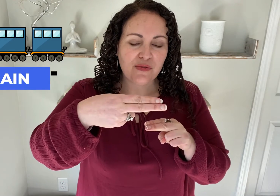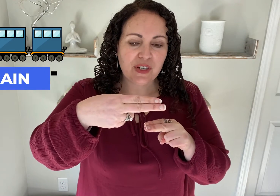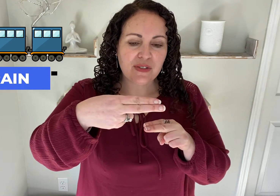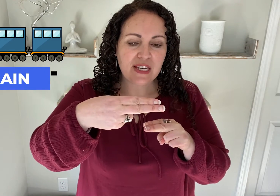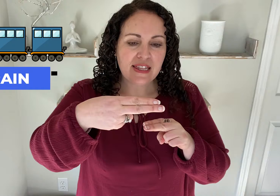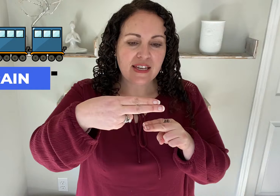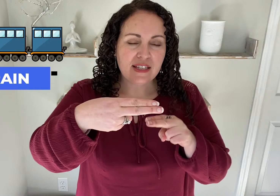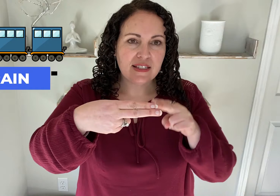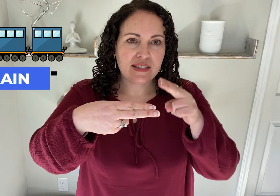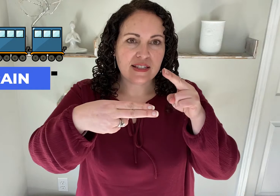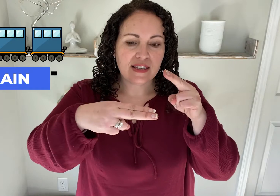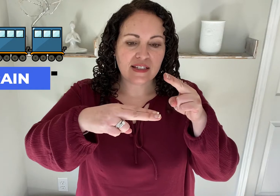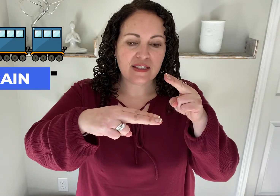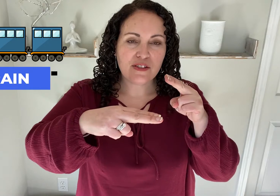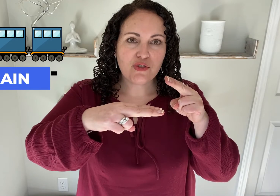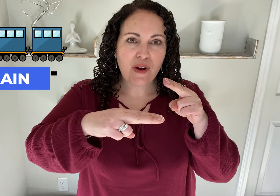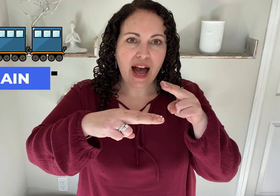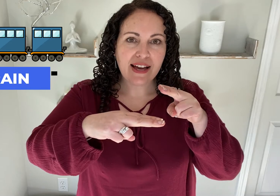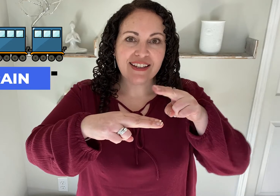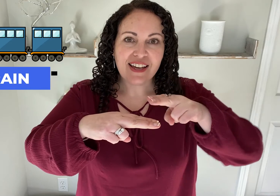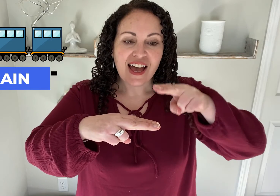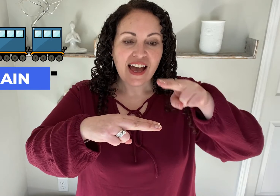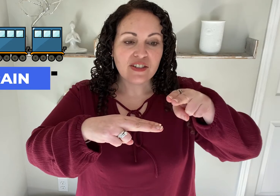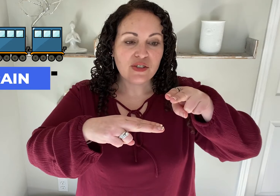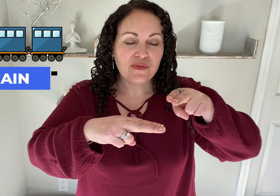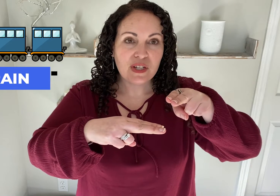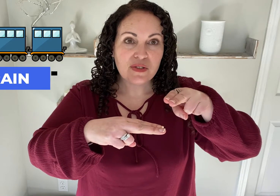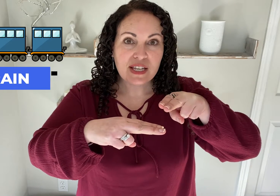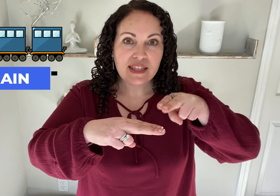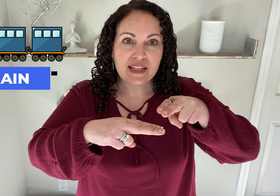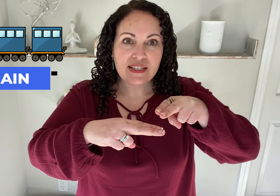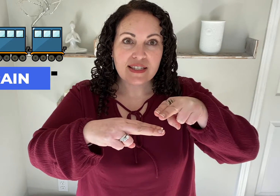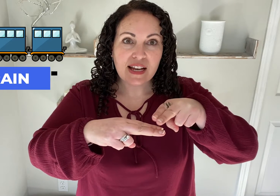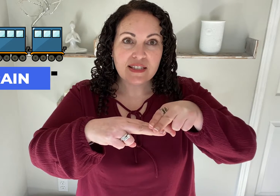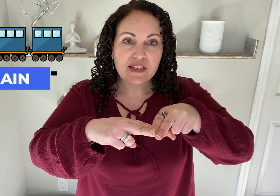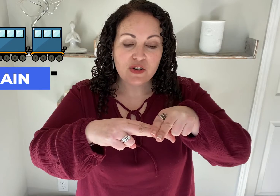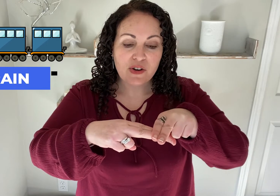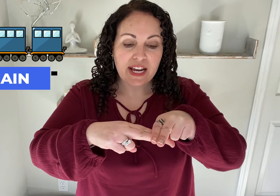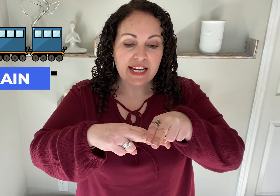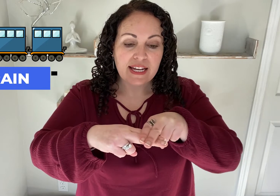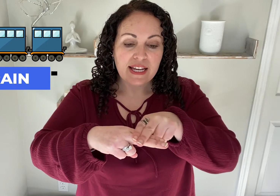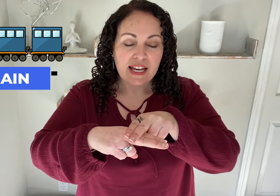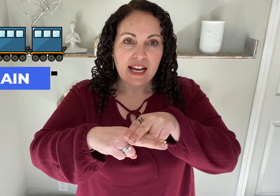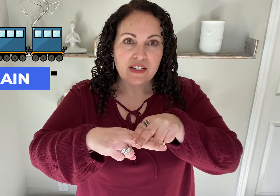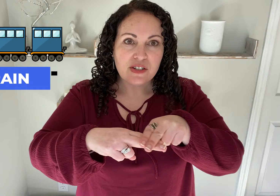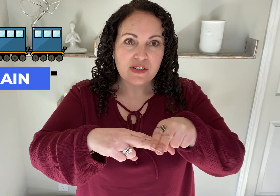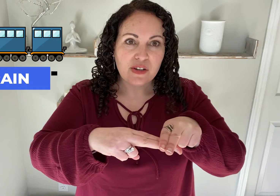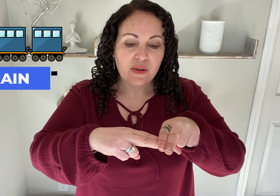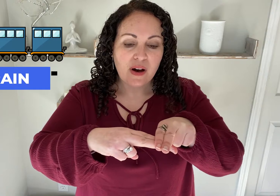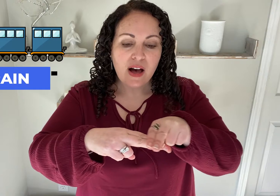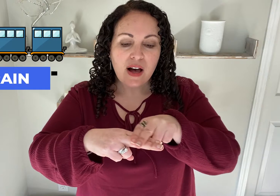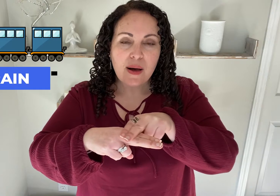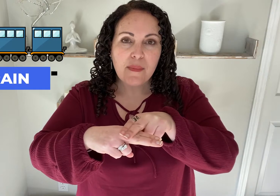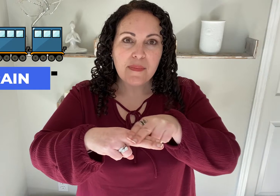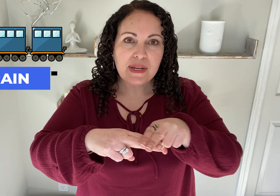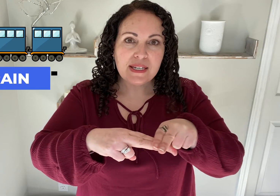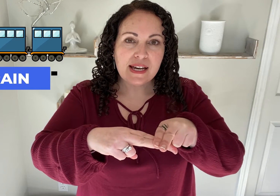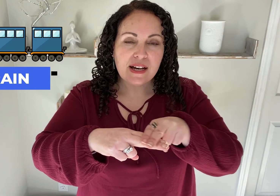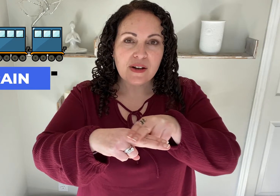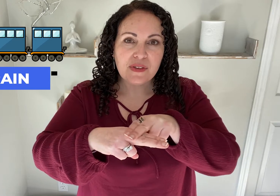fingers like this, that's the track, and 2 fingers like this, that's the train. Just go up and down